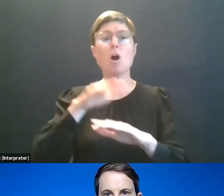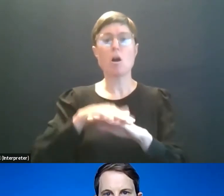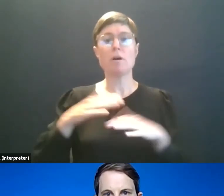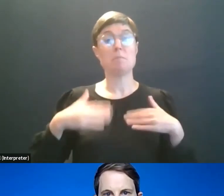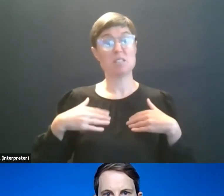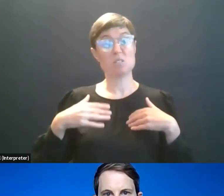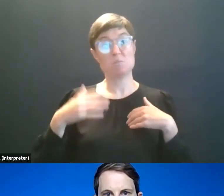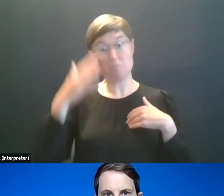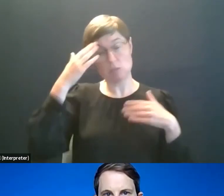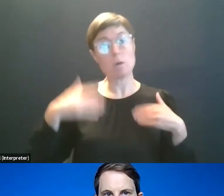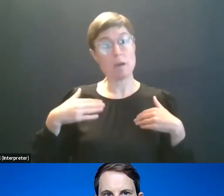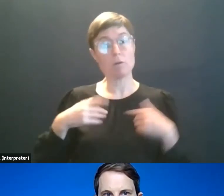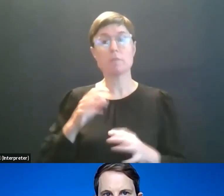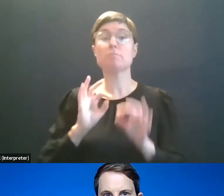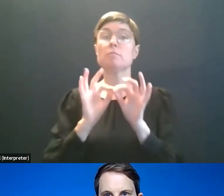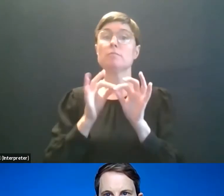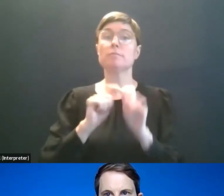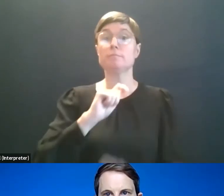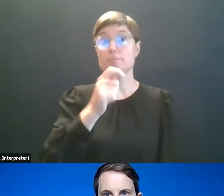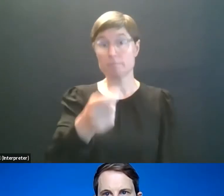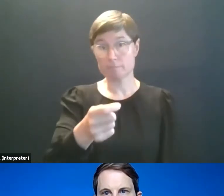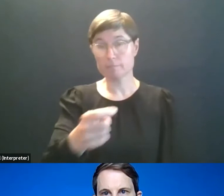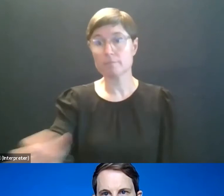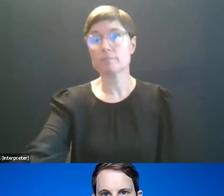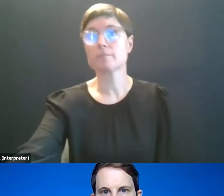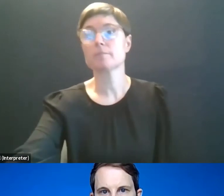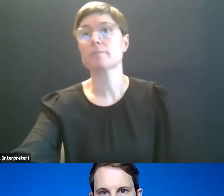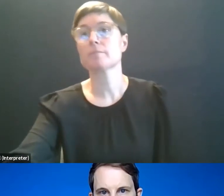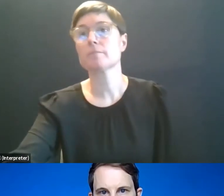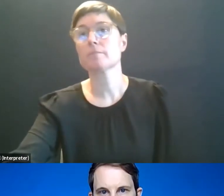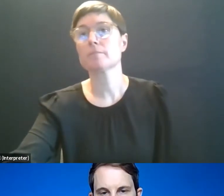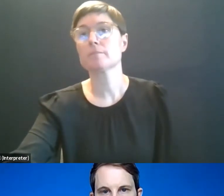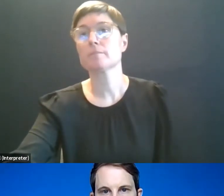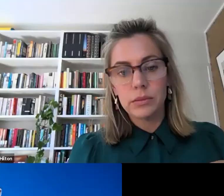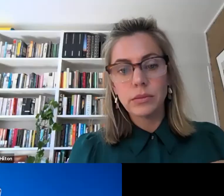Your analysis, I think, is absolutely right that we've come a long